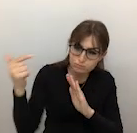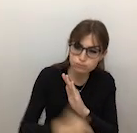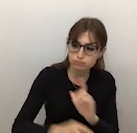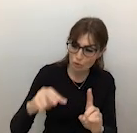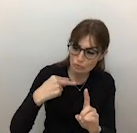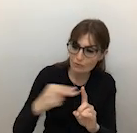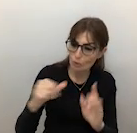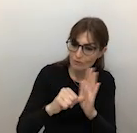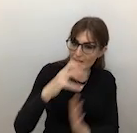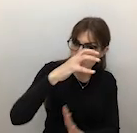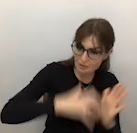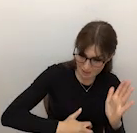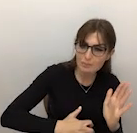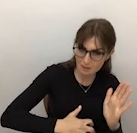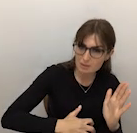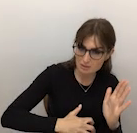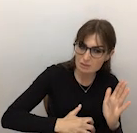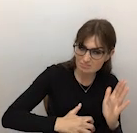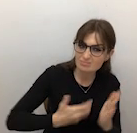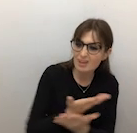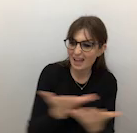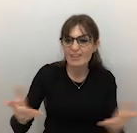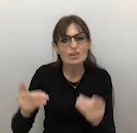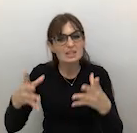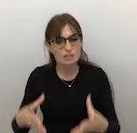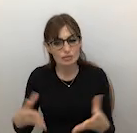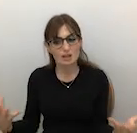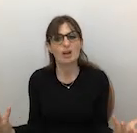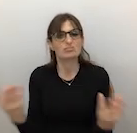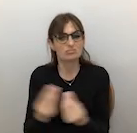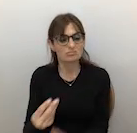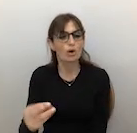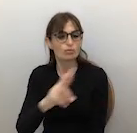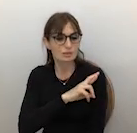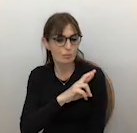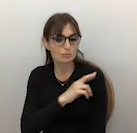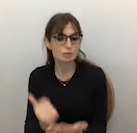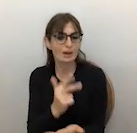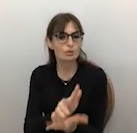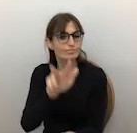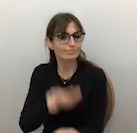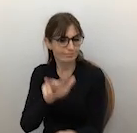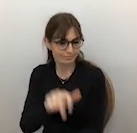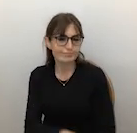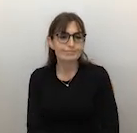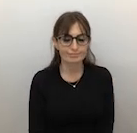of the financial statements, ultimately, every single director is jointly responsible for making the declaration.